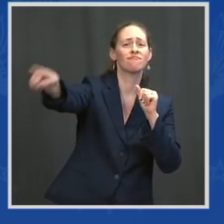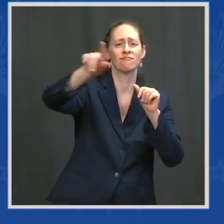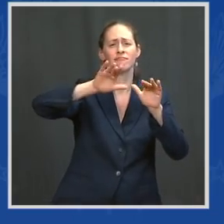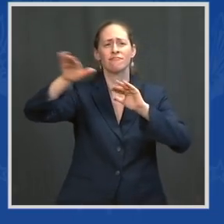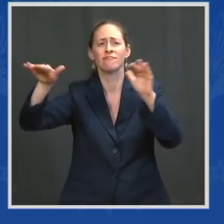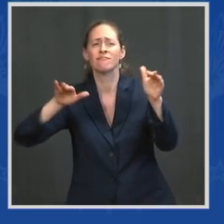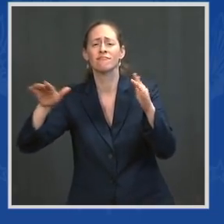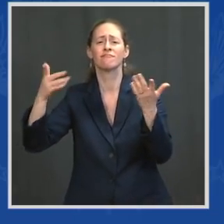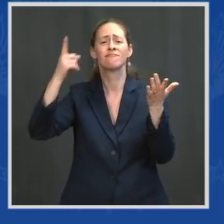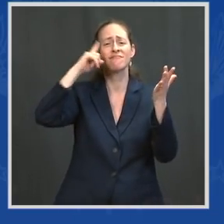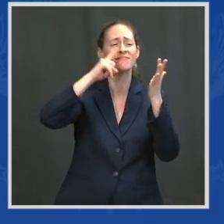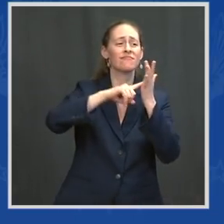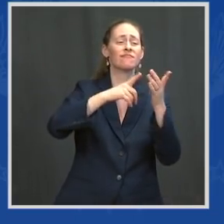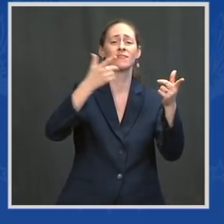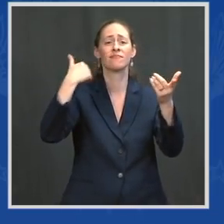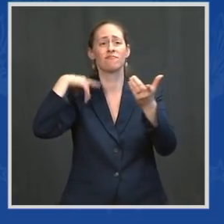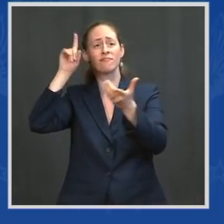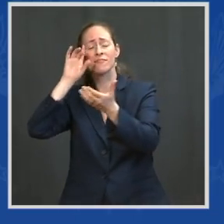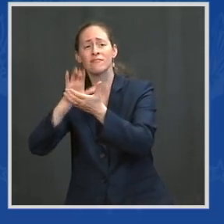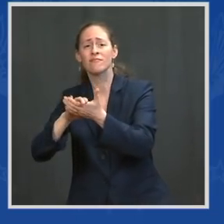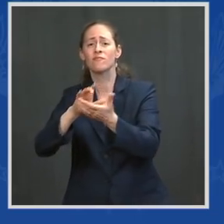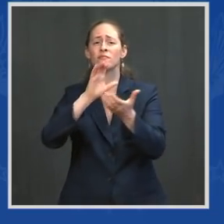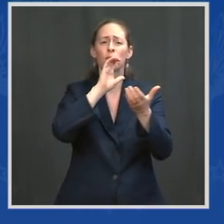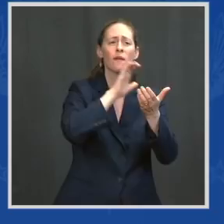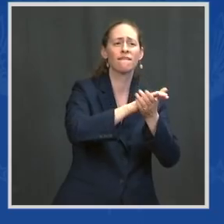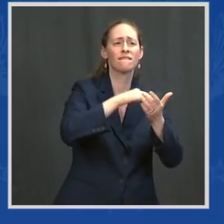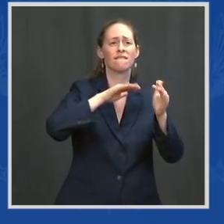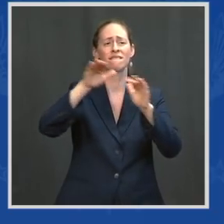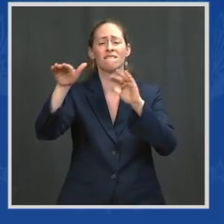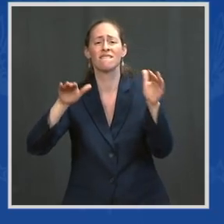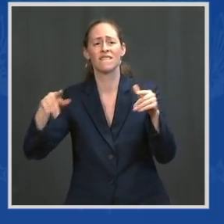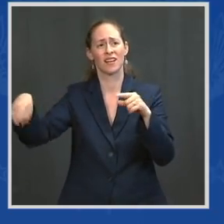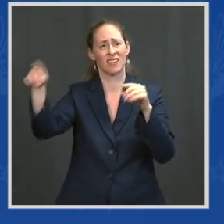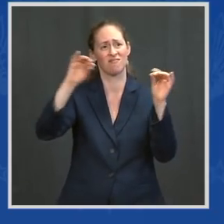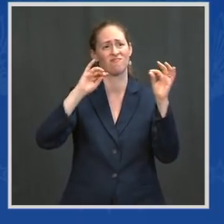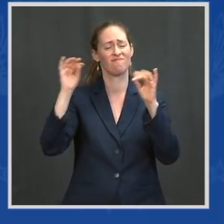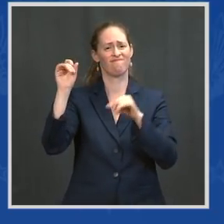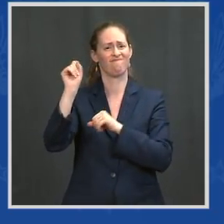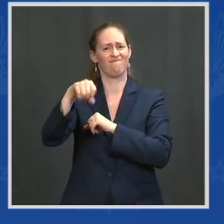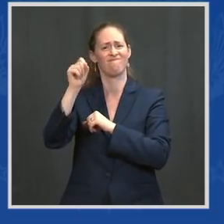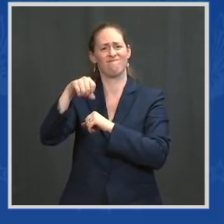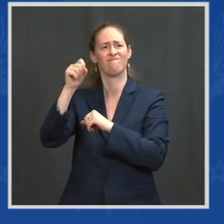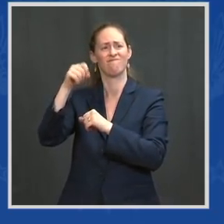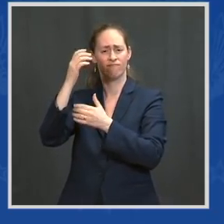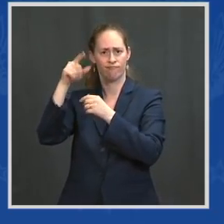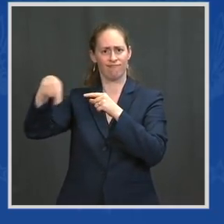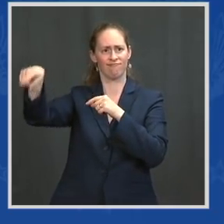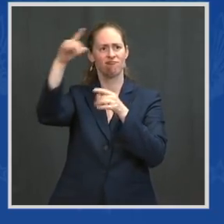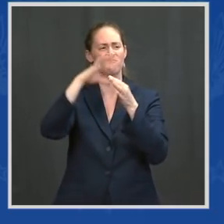saying she's having -- she -- she has post-traumatic stress and she's stress -- "I need to get there -- in there right away."